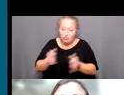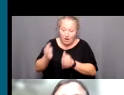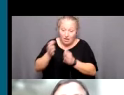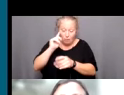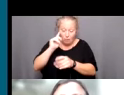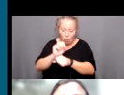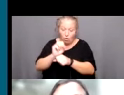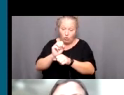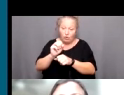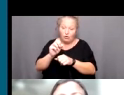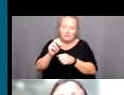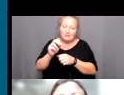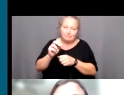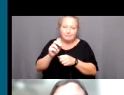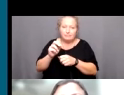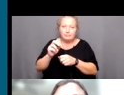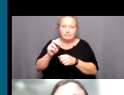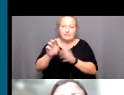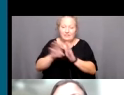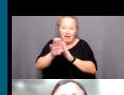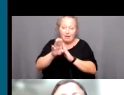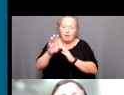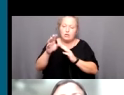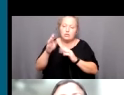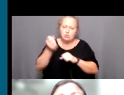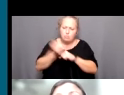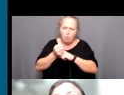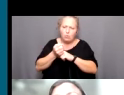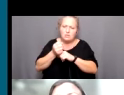supports both the creation of the resilience workforce and a resilient